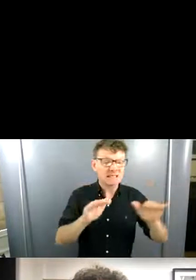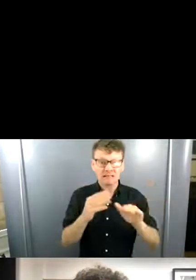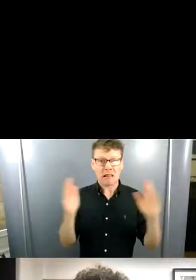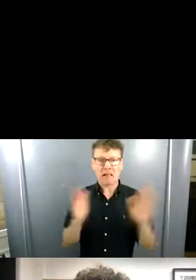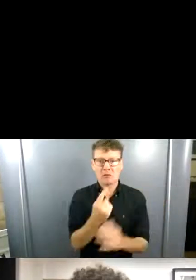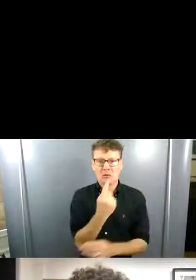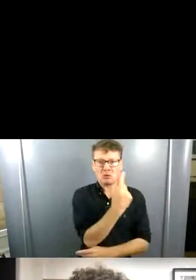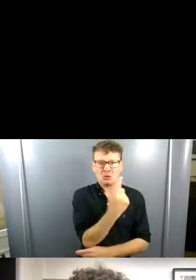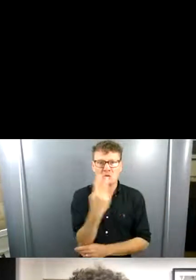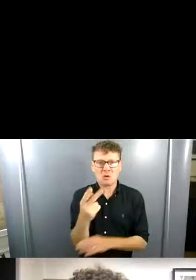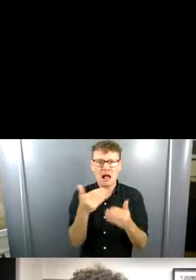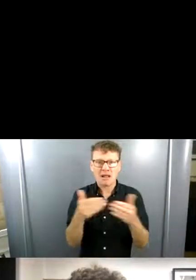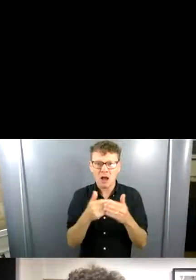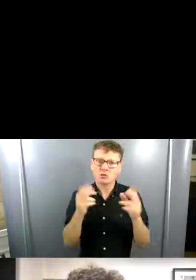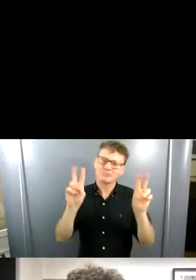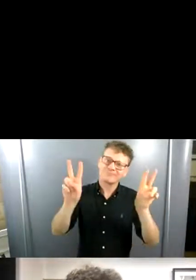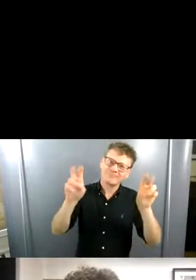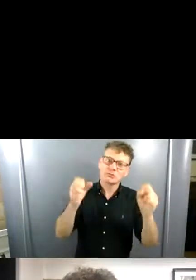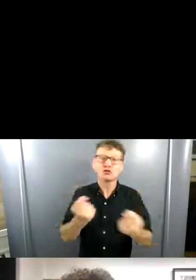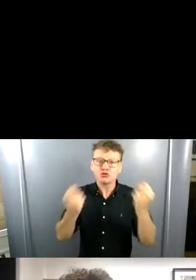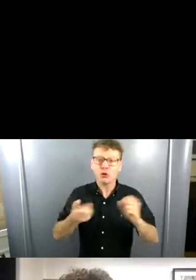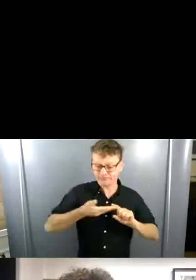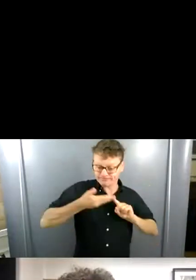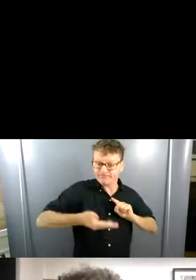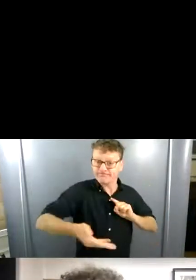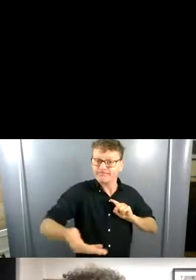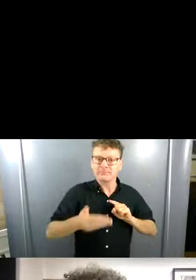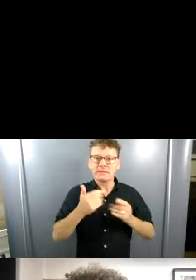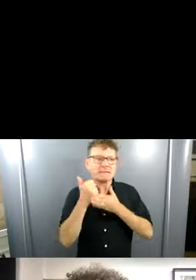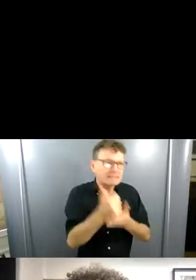being passed on to the next generation without any special interventions so